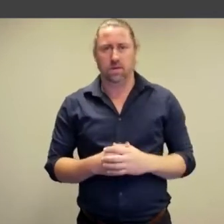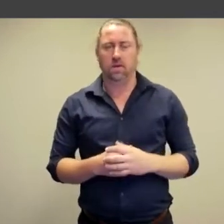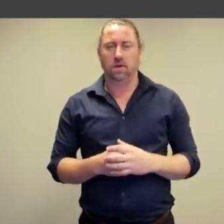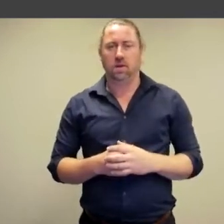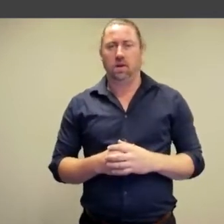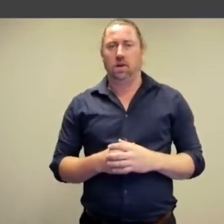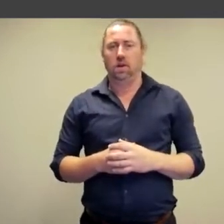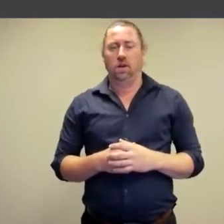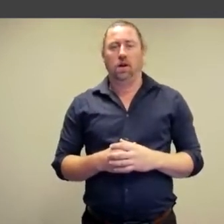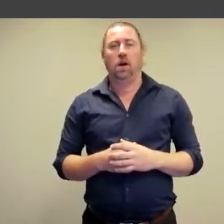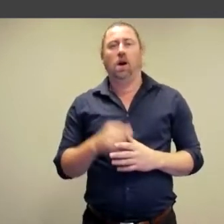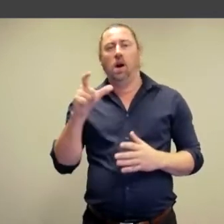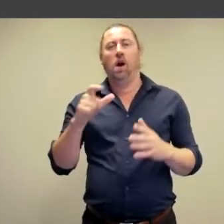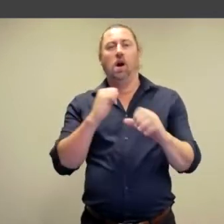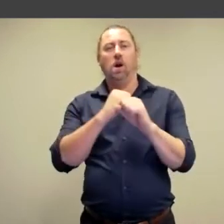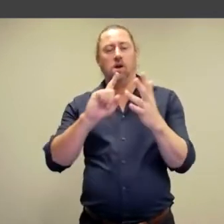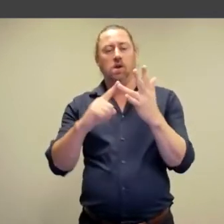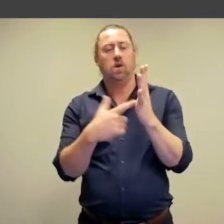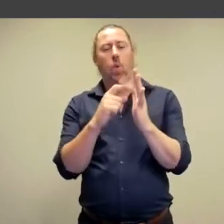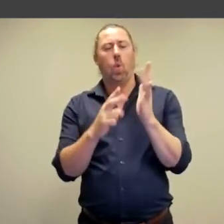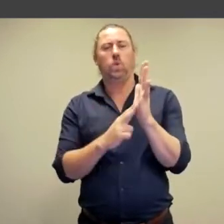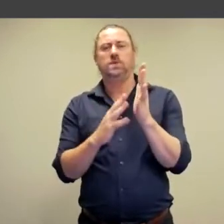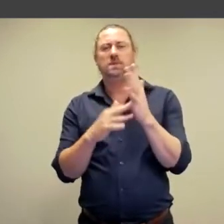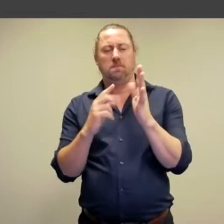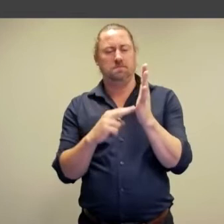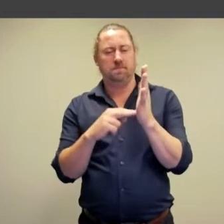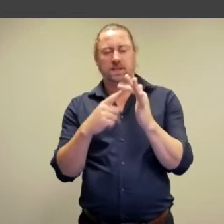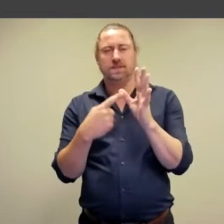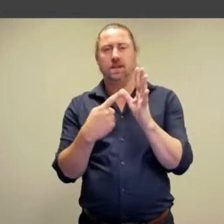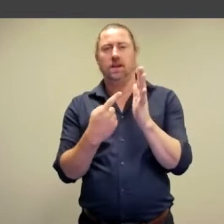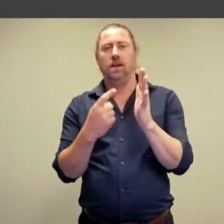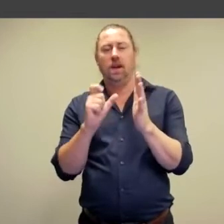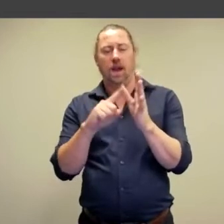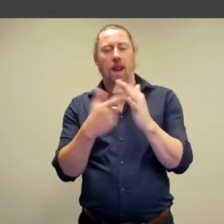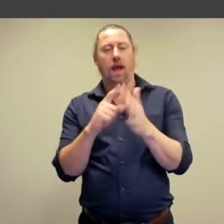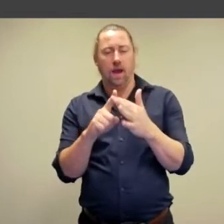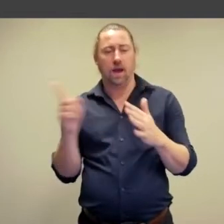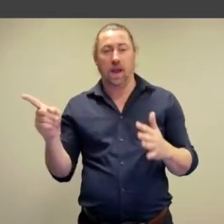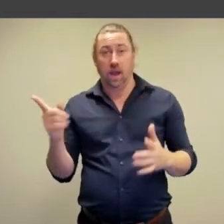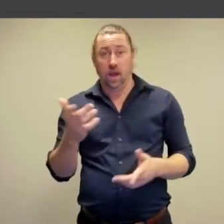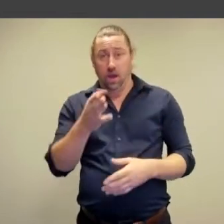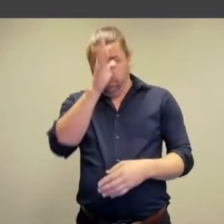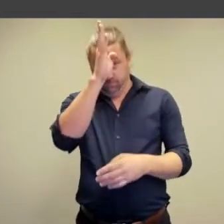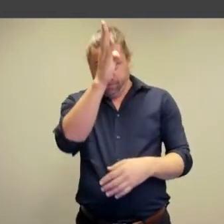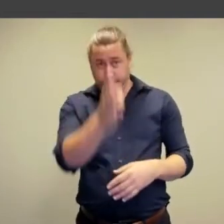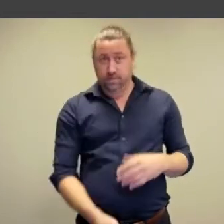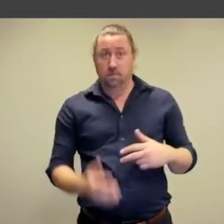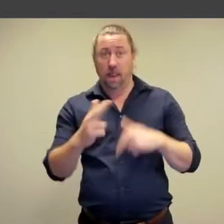The artist Gordon Matta-Clark has